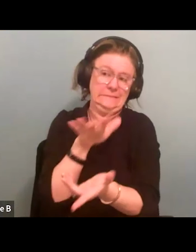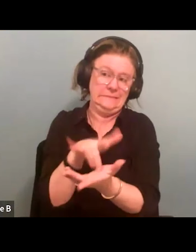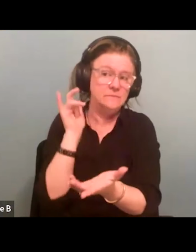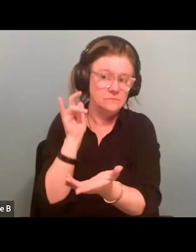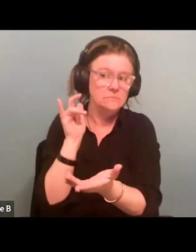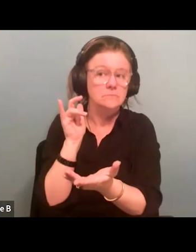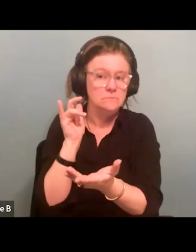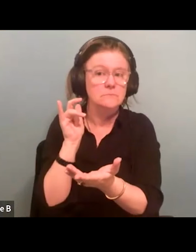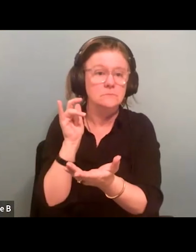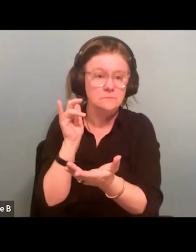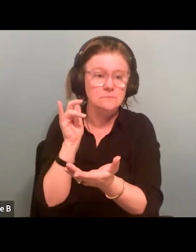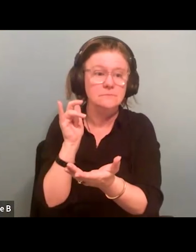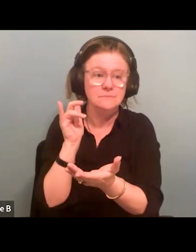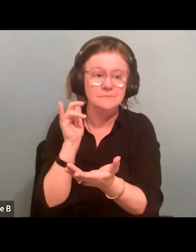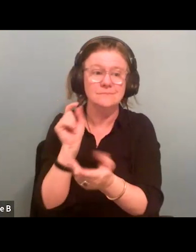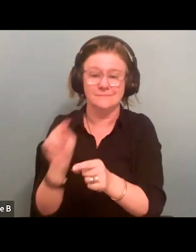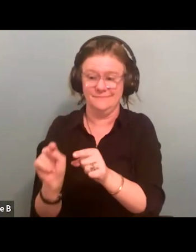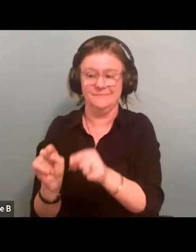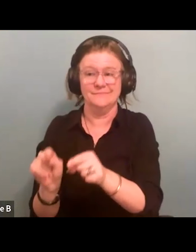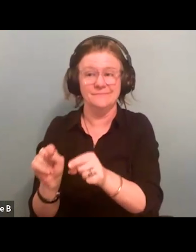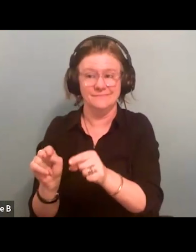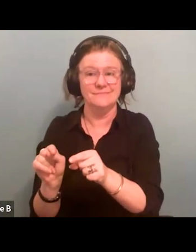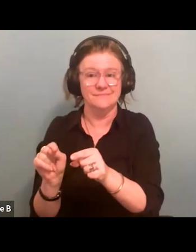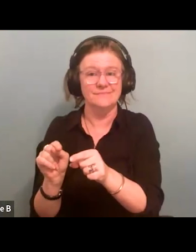remember, exploitation means that someone